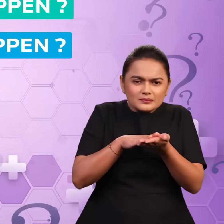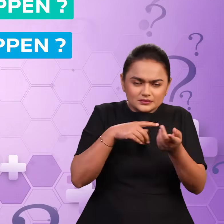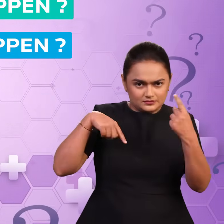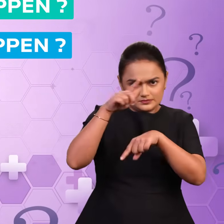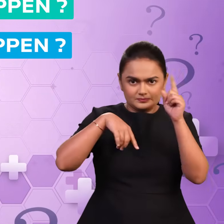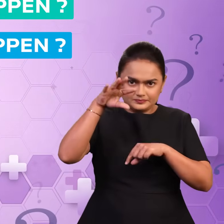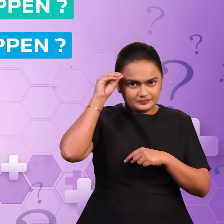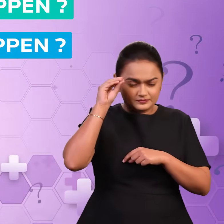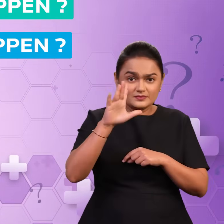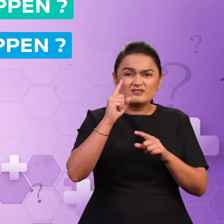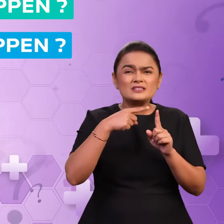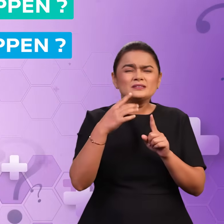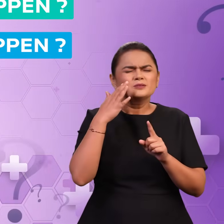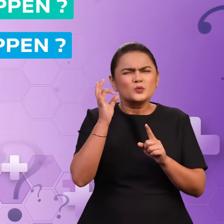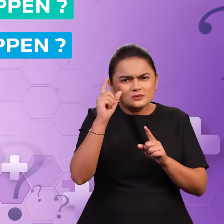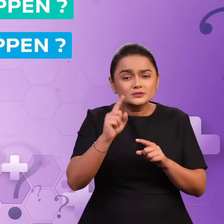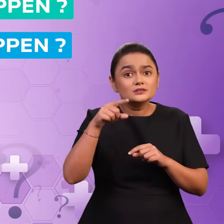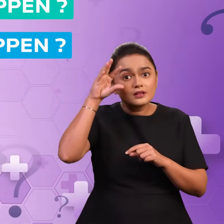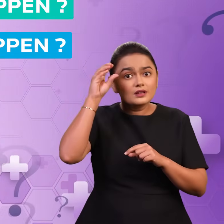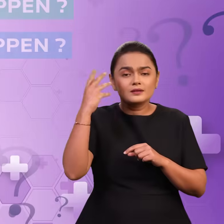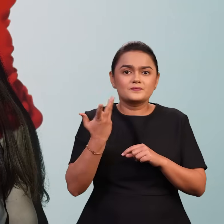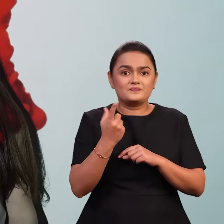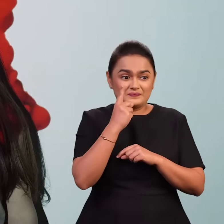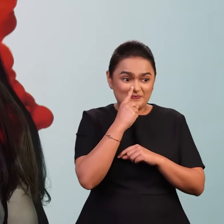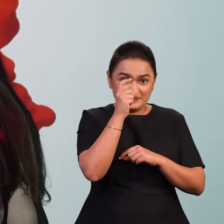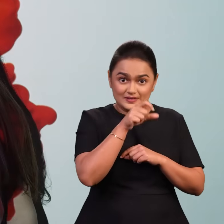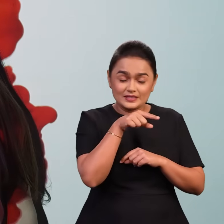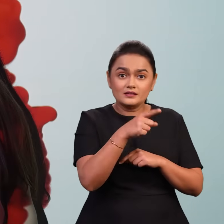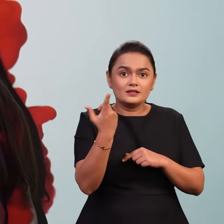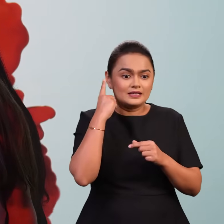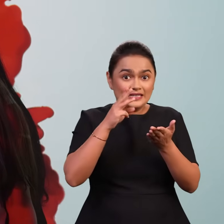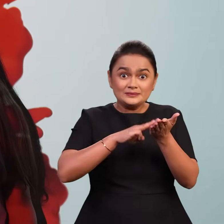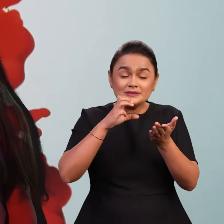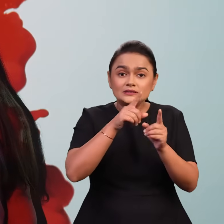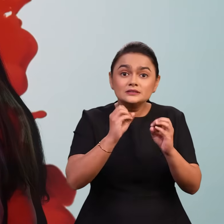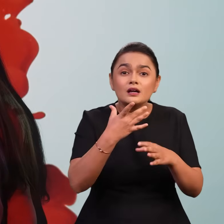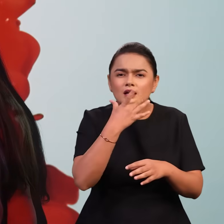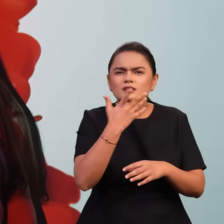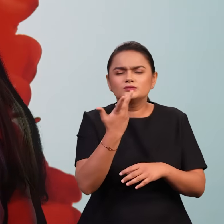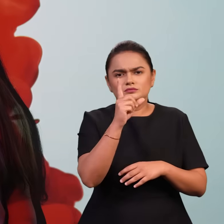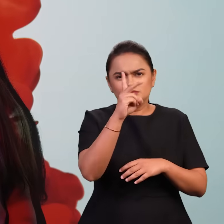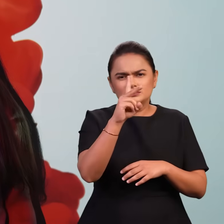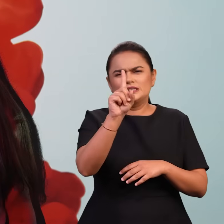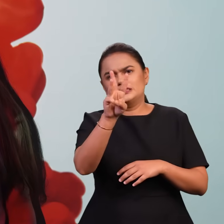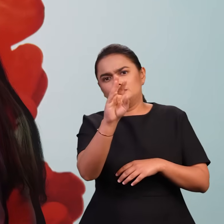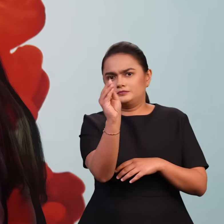Most importantly you must understand, a female attains her menstruation around 12 to 13 year of age